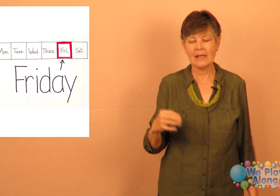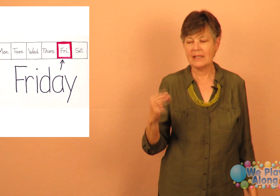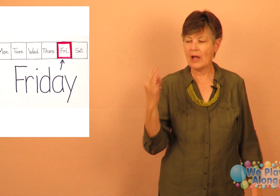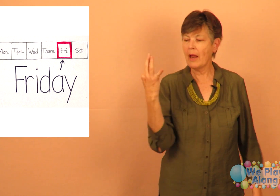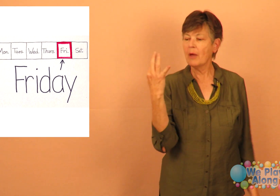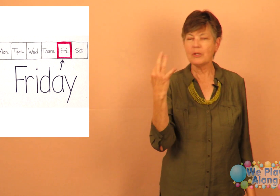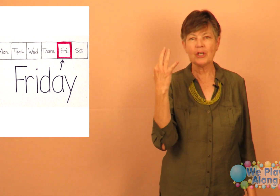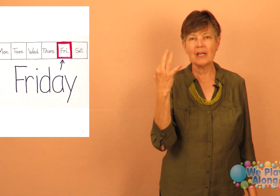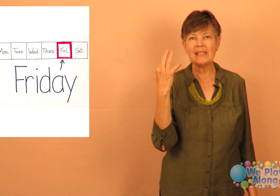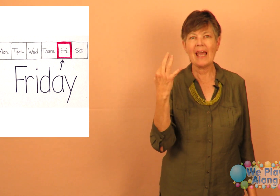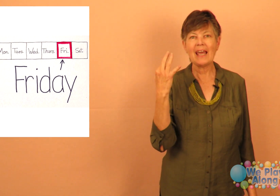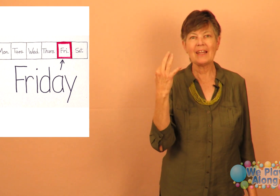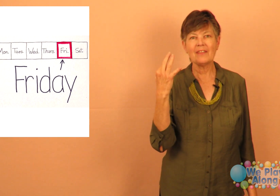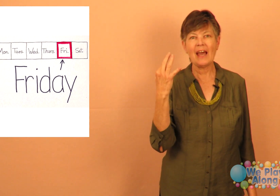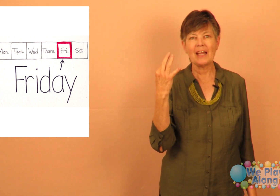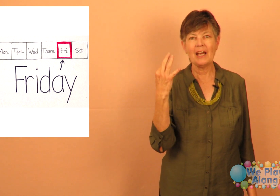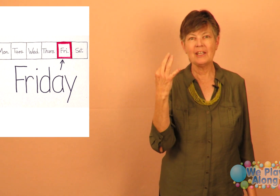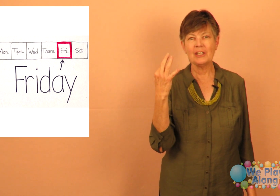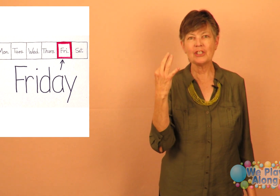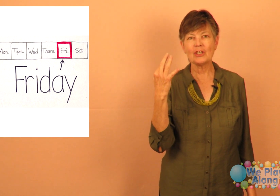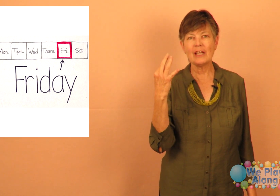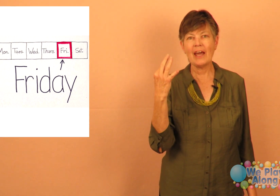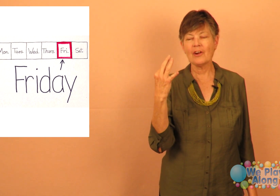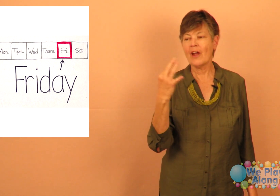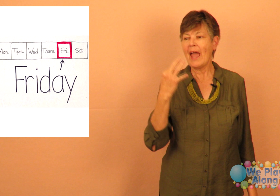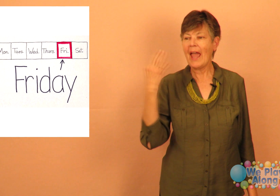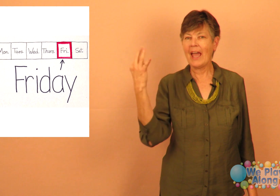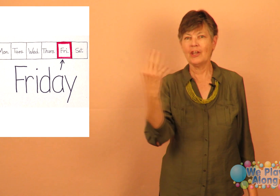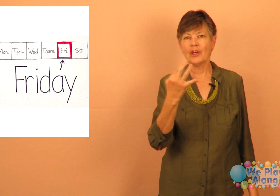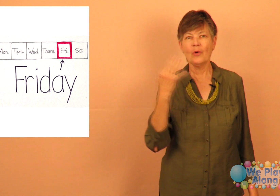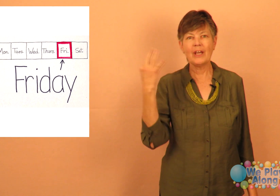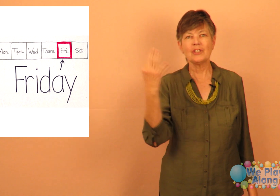Sunday's not but you're going to take up that initial letter and you're going to